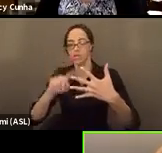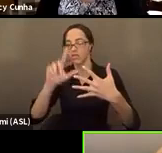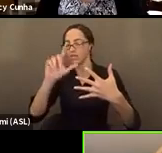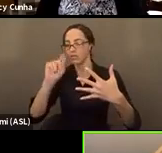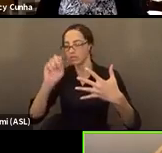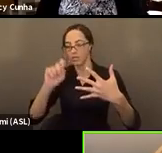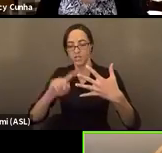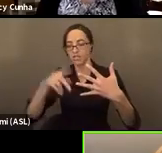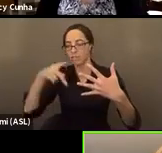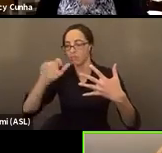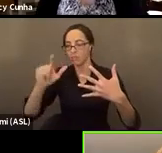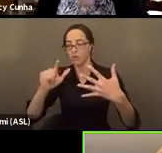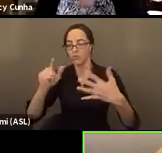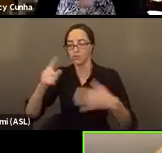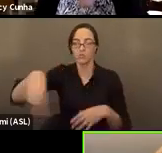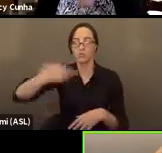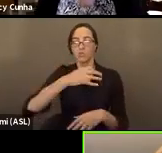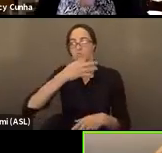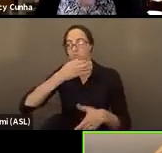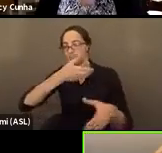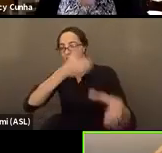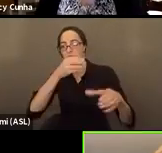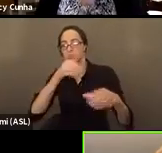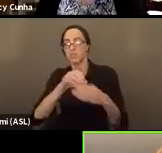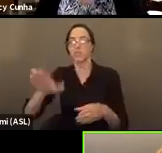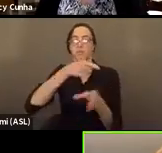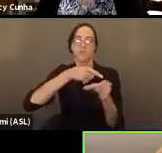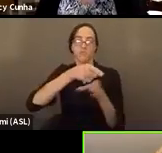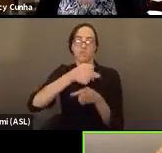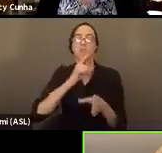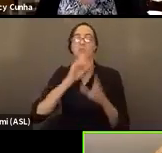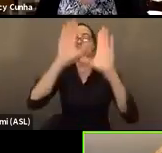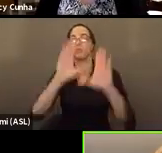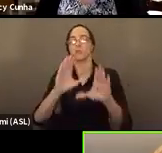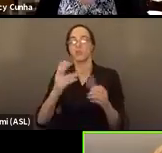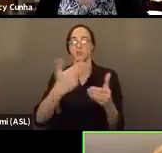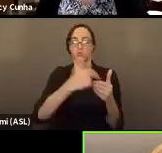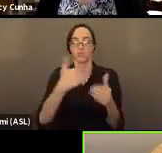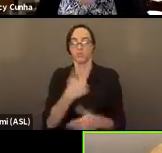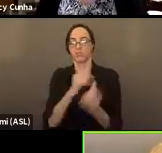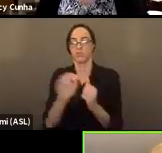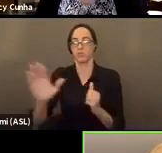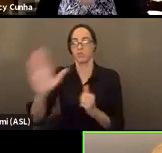been so great to have you here with your knowledge but i also want to thank my incredible staff